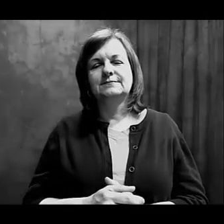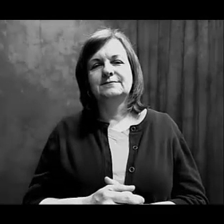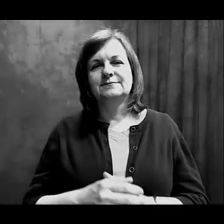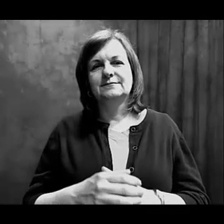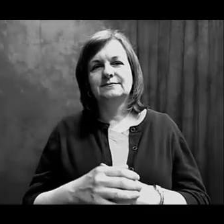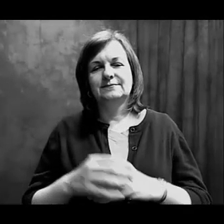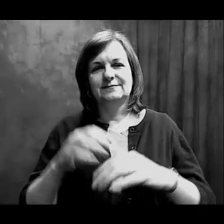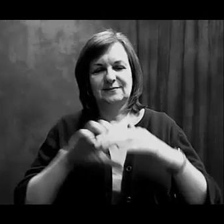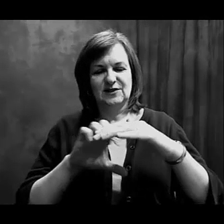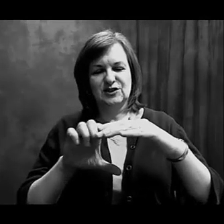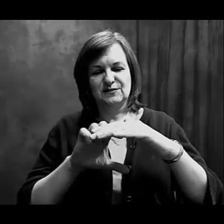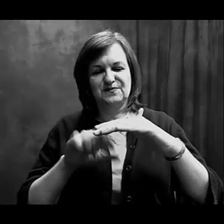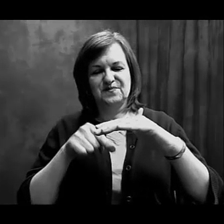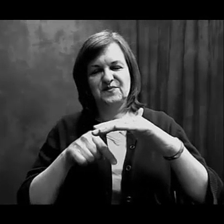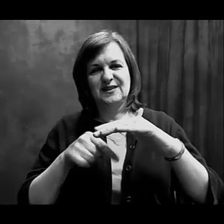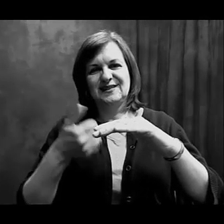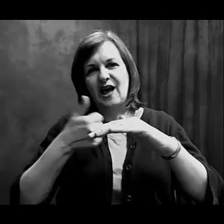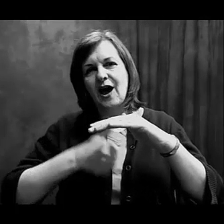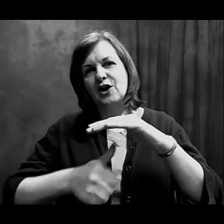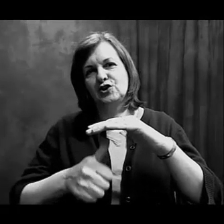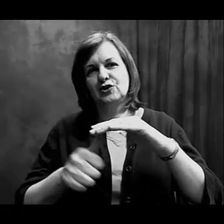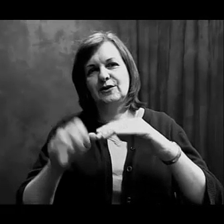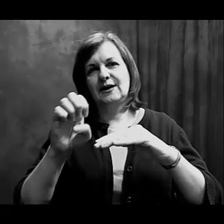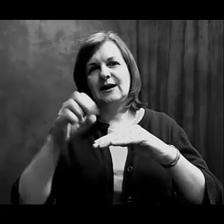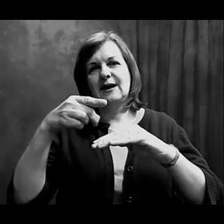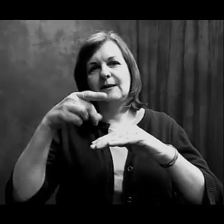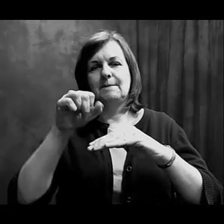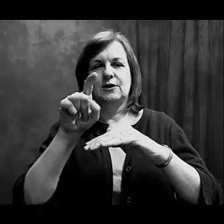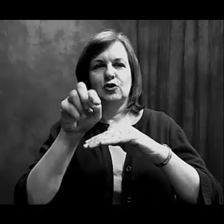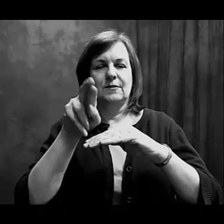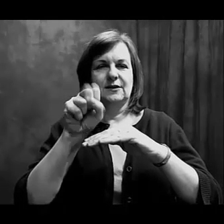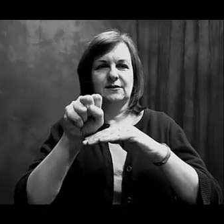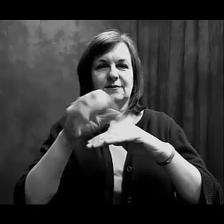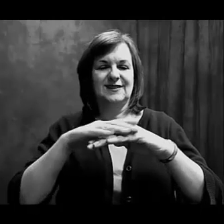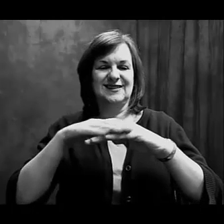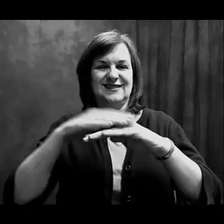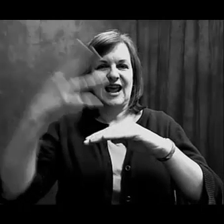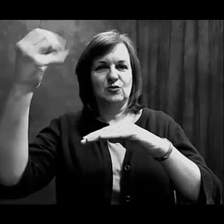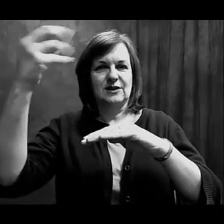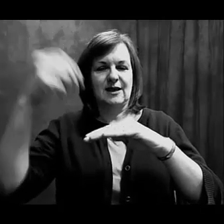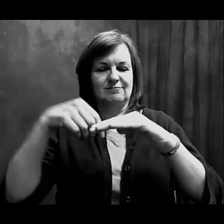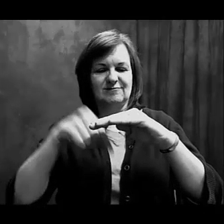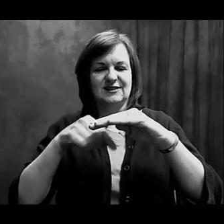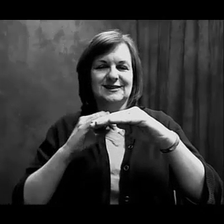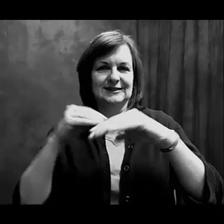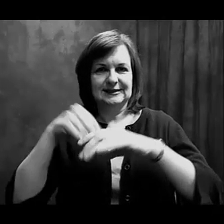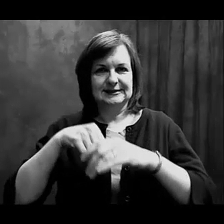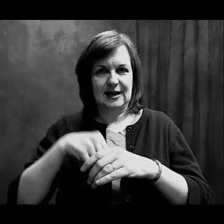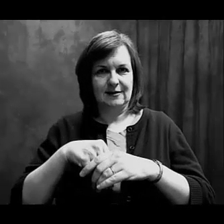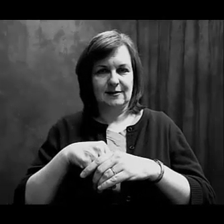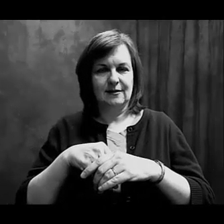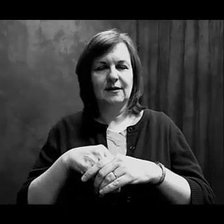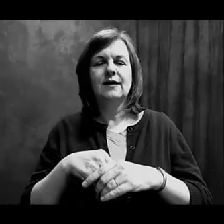so it's under the epidermis if you're moving from the outside to the inside